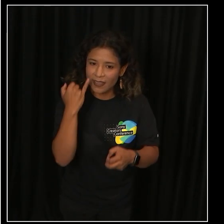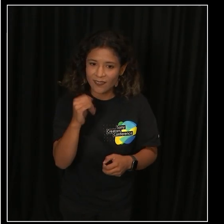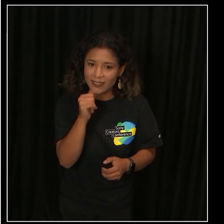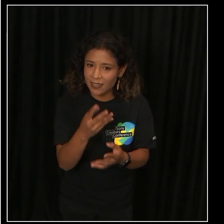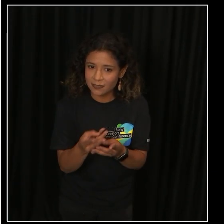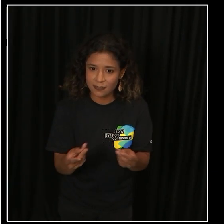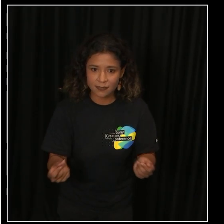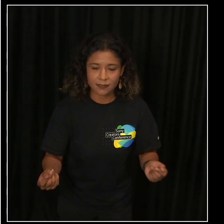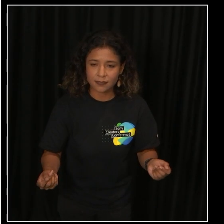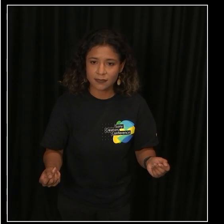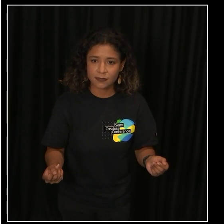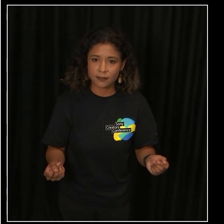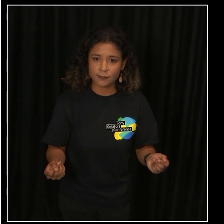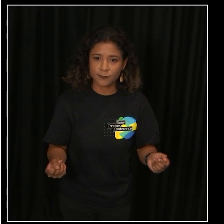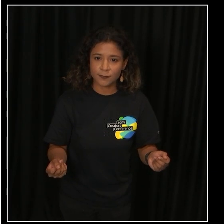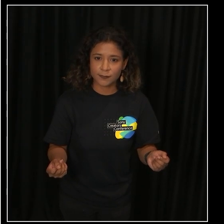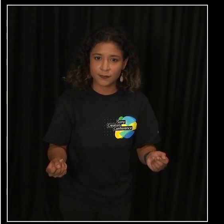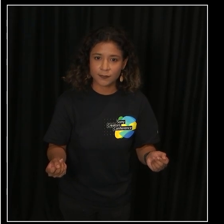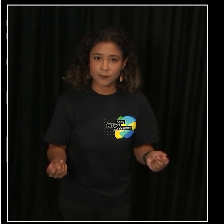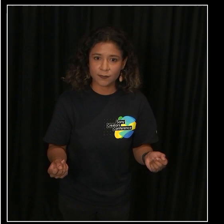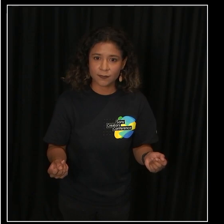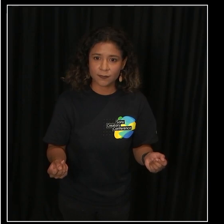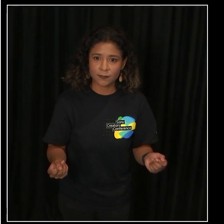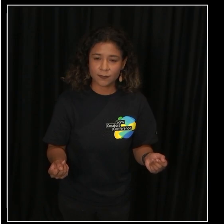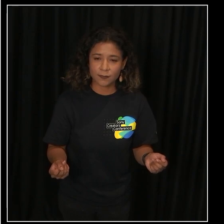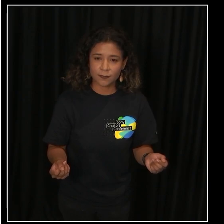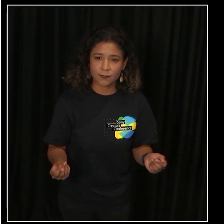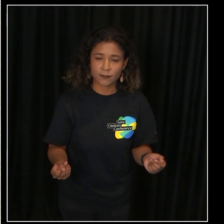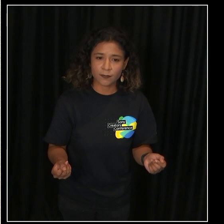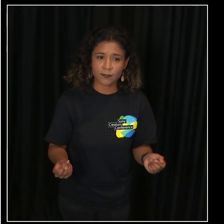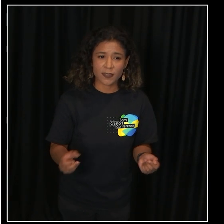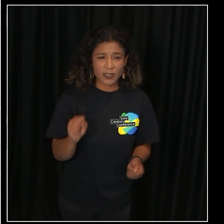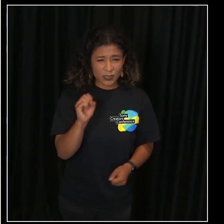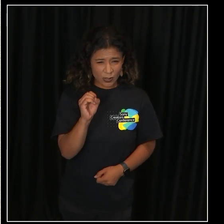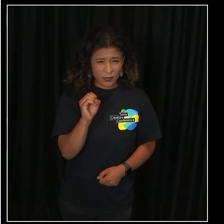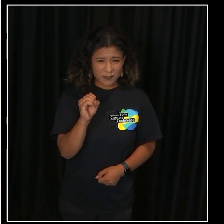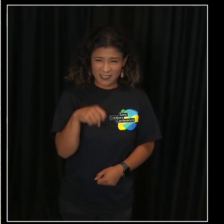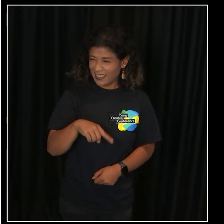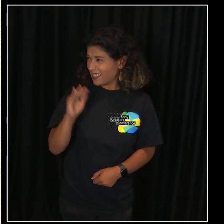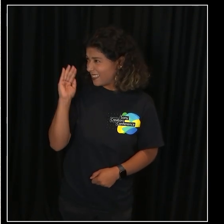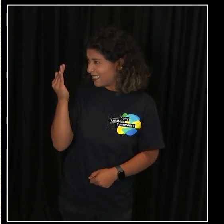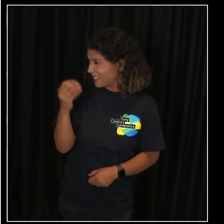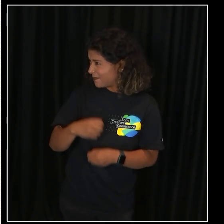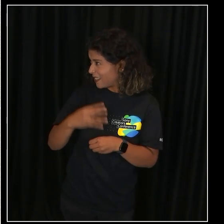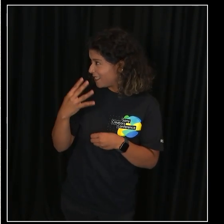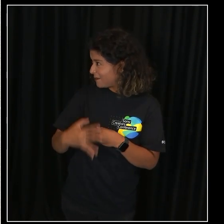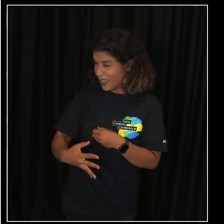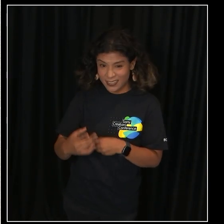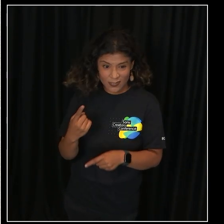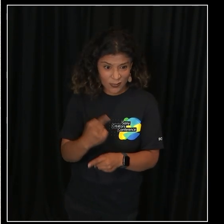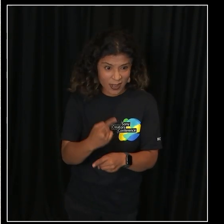So how many hundred samples are we doing now? As seeming a little bit expensive, isn't it? Things are a bit bad.